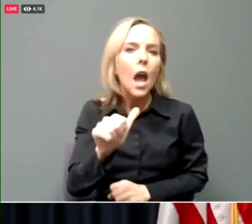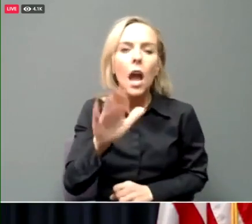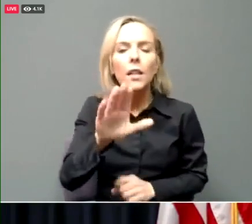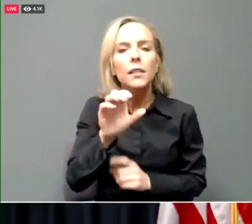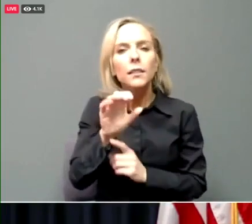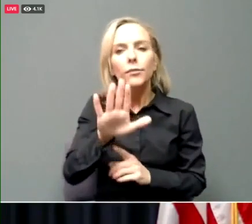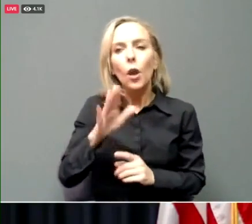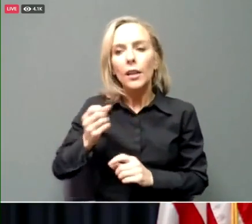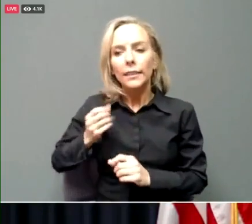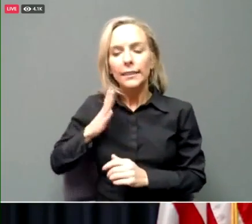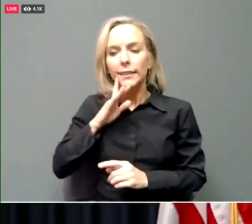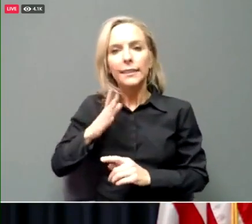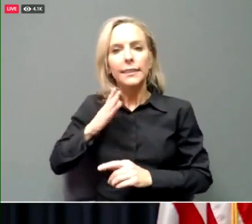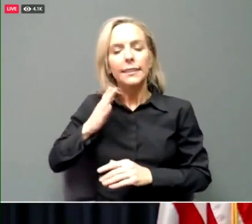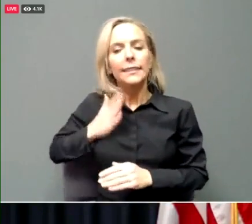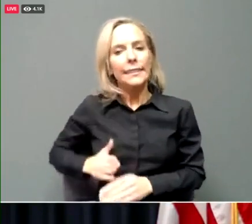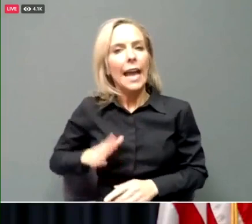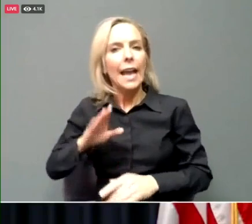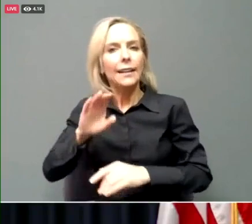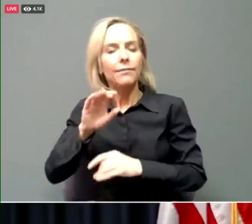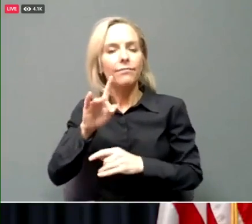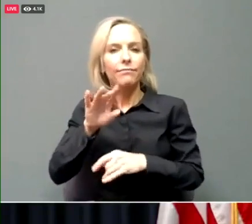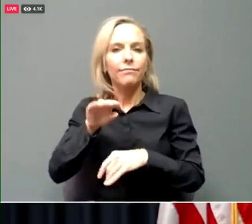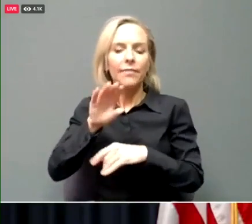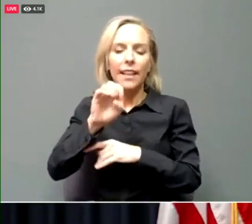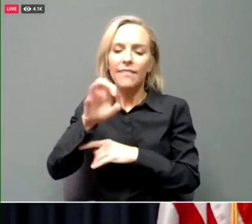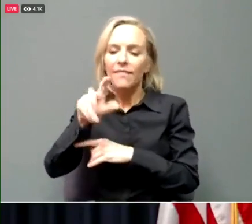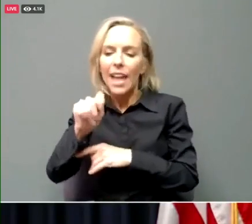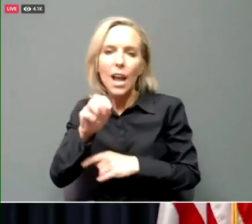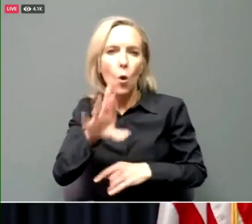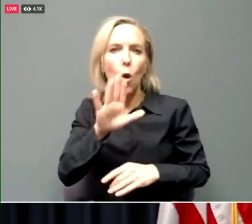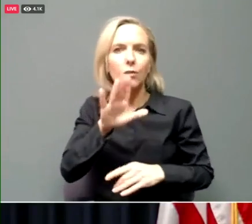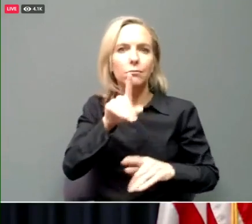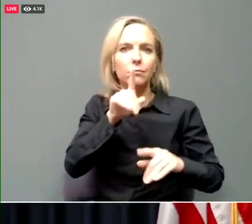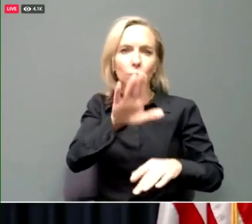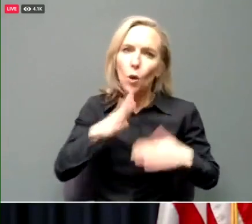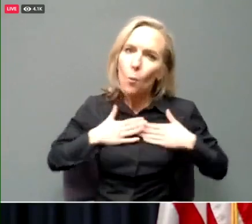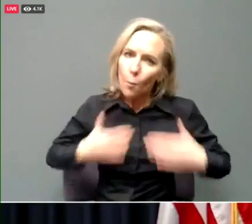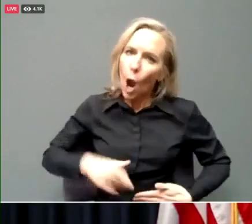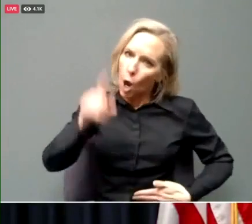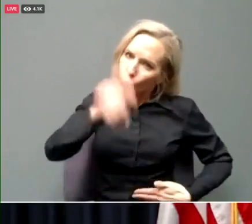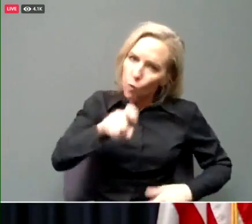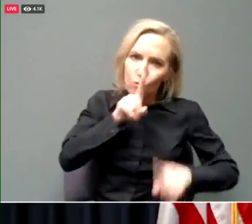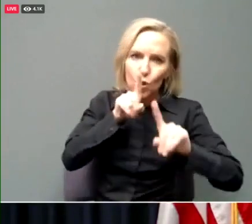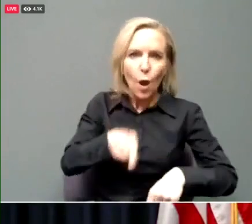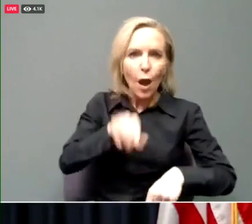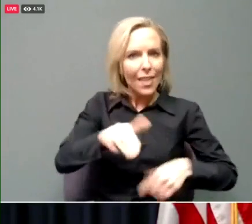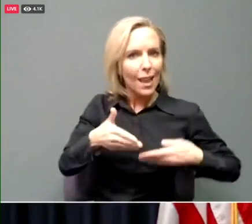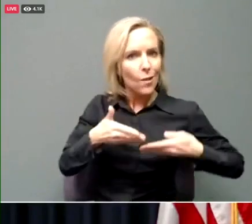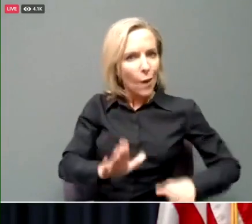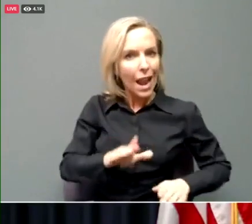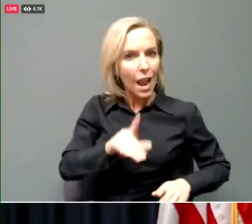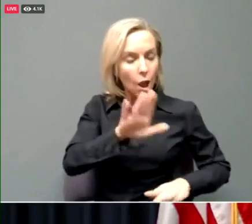is your body's immune system, responding as it should to the vaccination. So if you have that, please know that means your immune